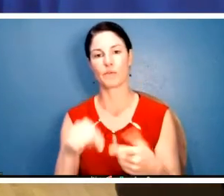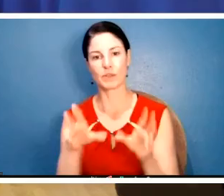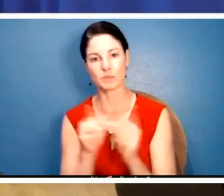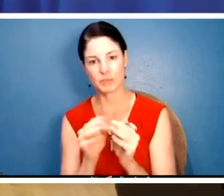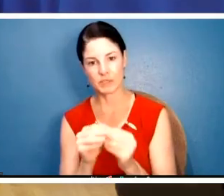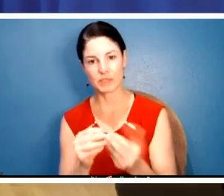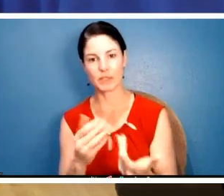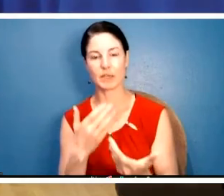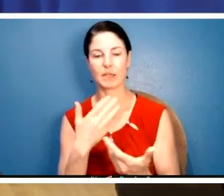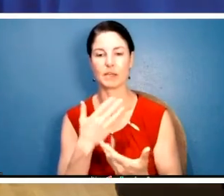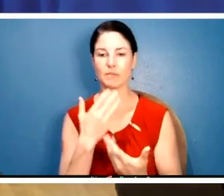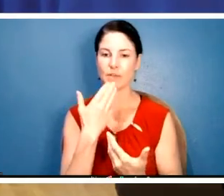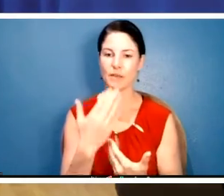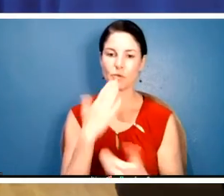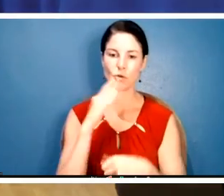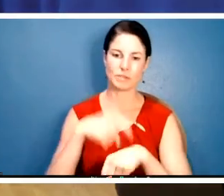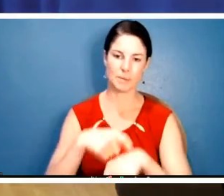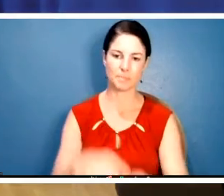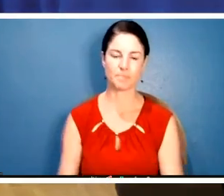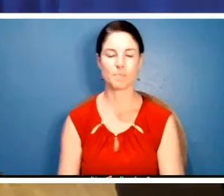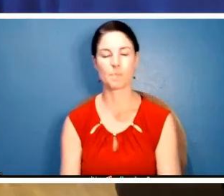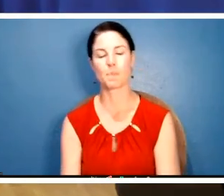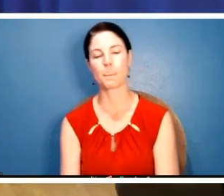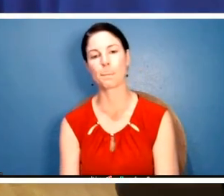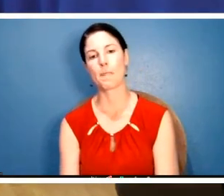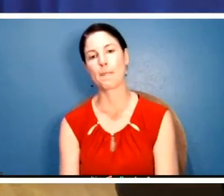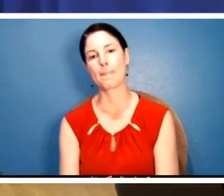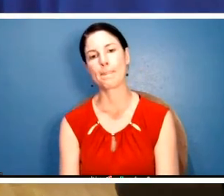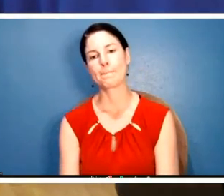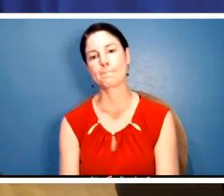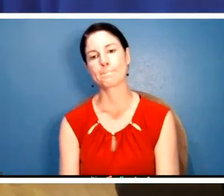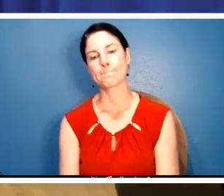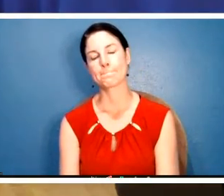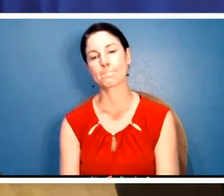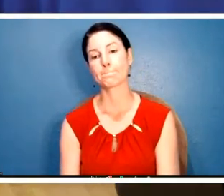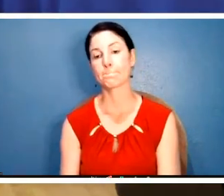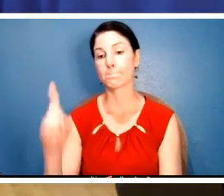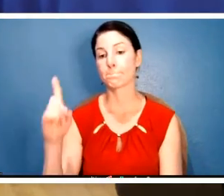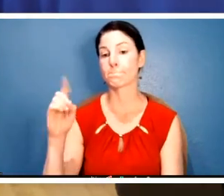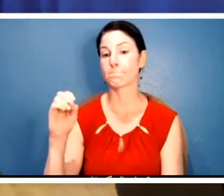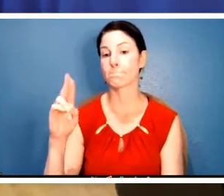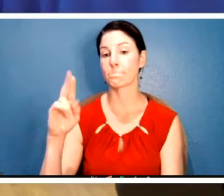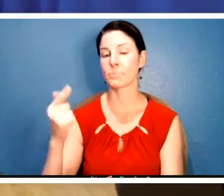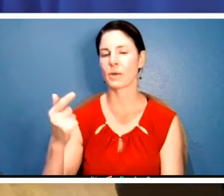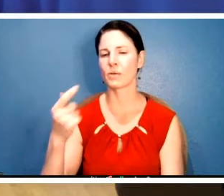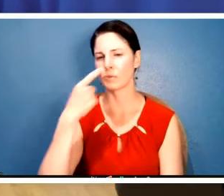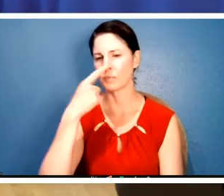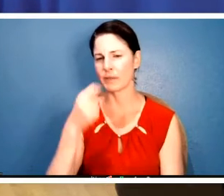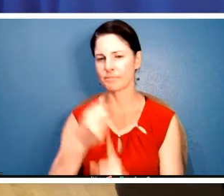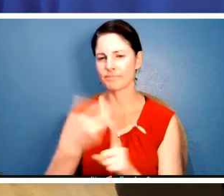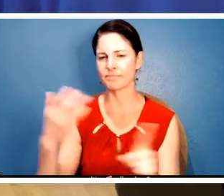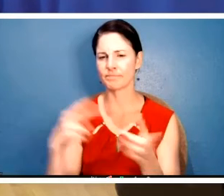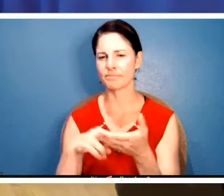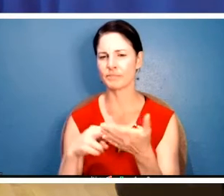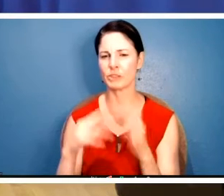SacGov: Now Doug can you touch on that, I mean regarding regarding community of interest, I mean is there, I know we kind of say.